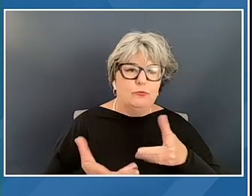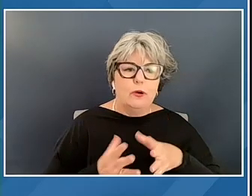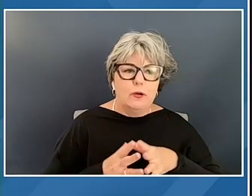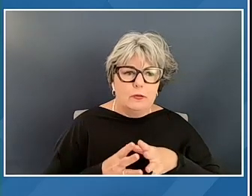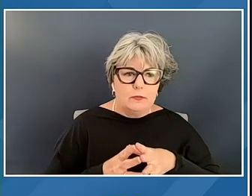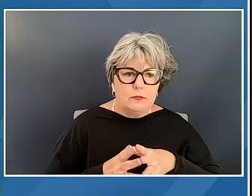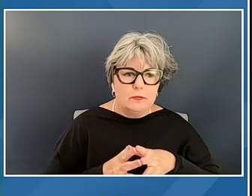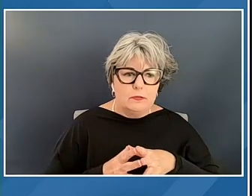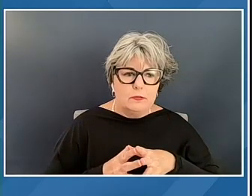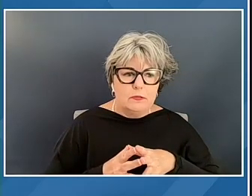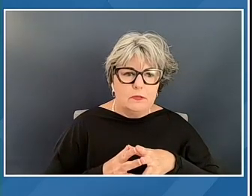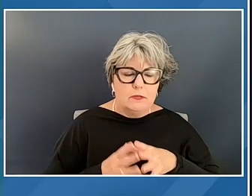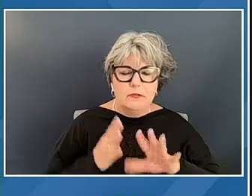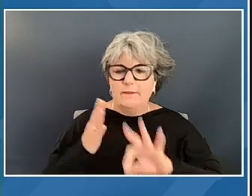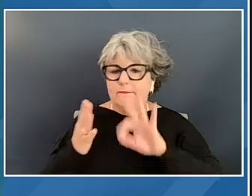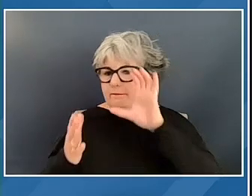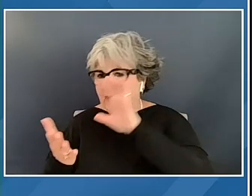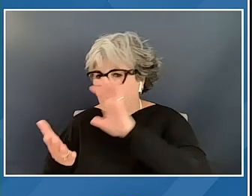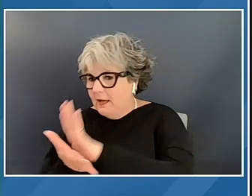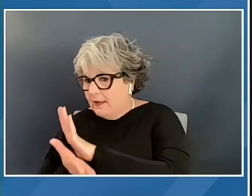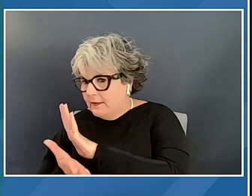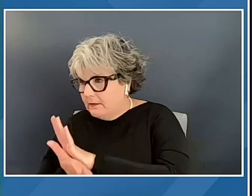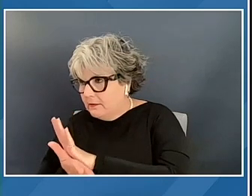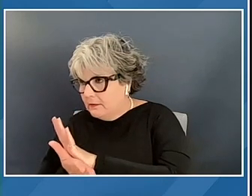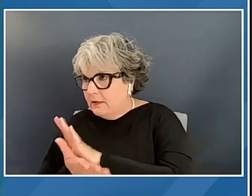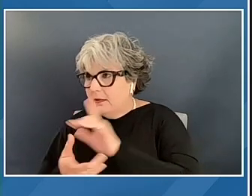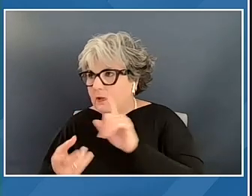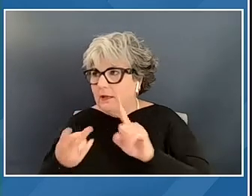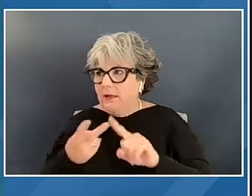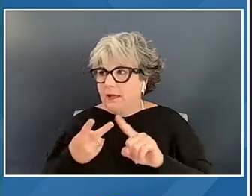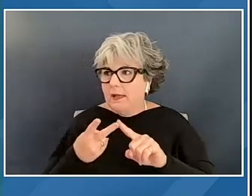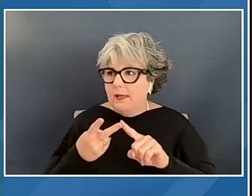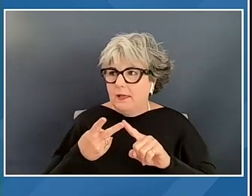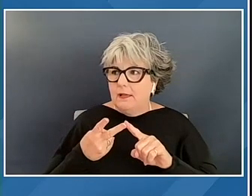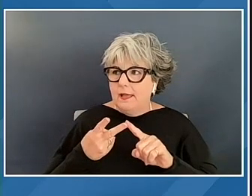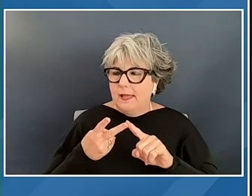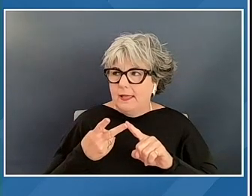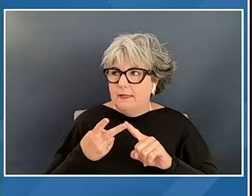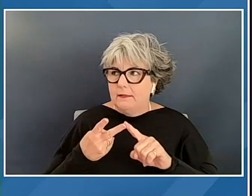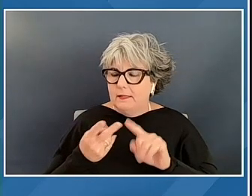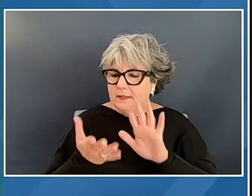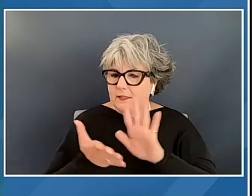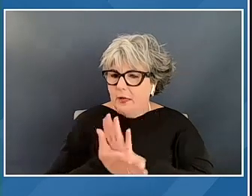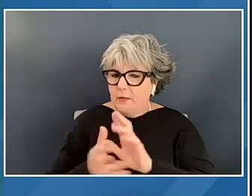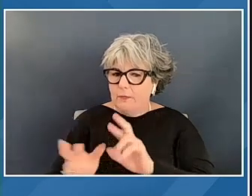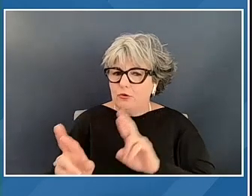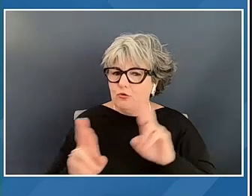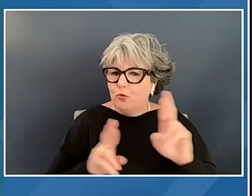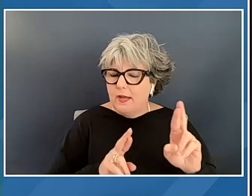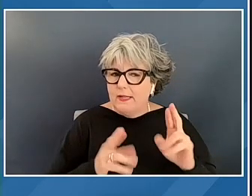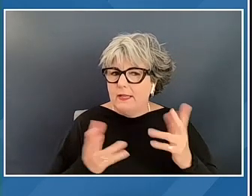documentation and the statistics and get them ready, you know, is going to take